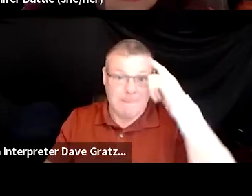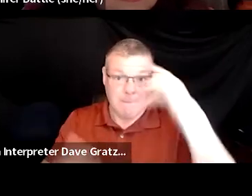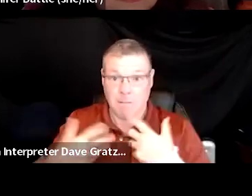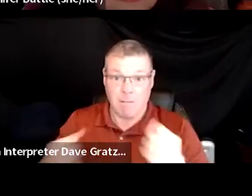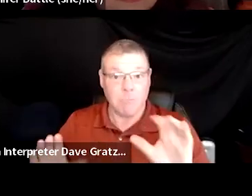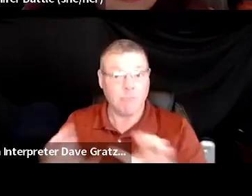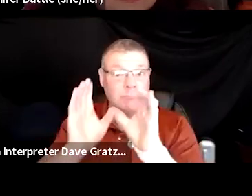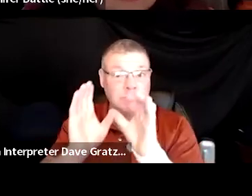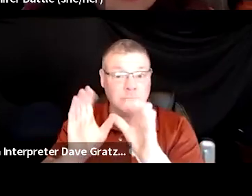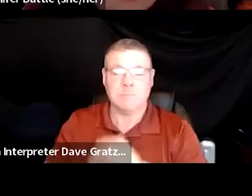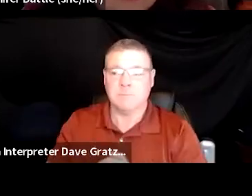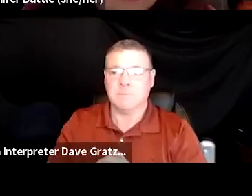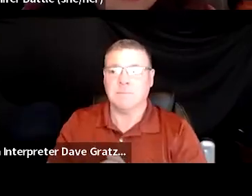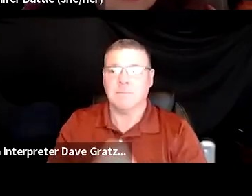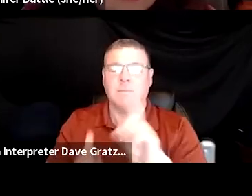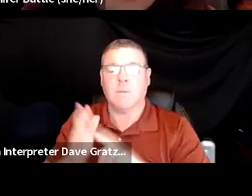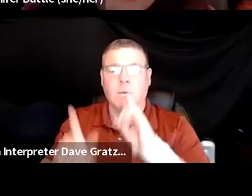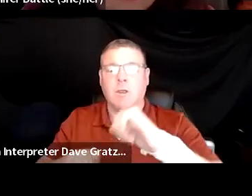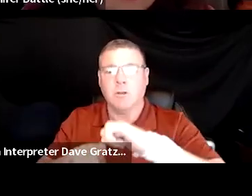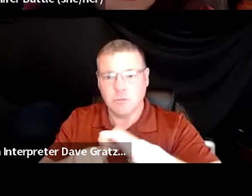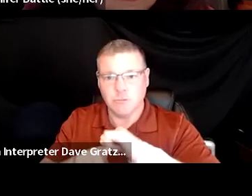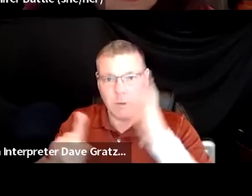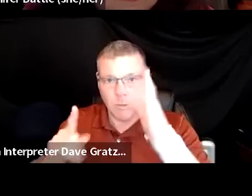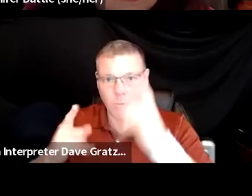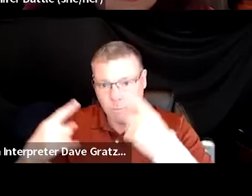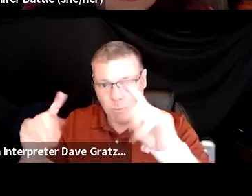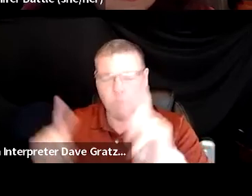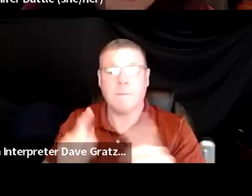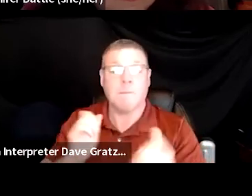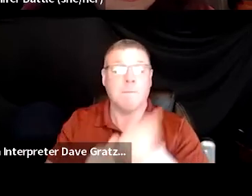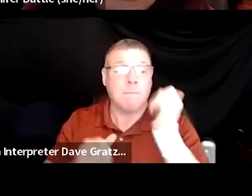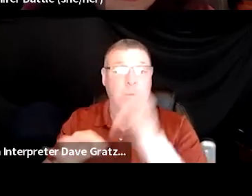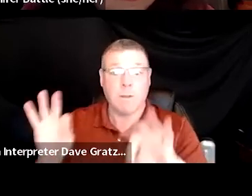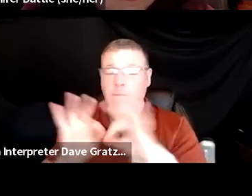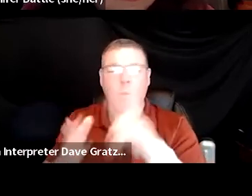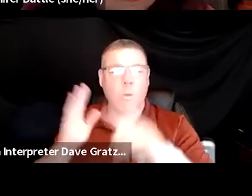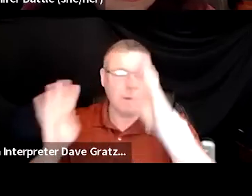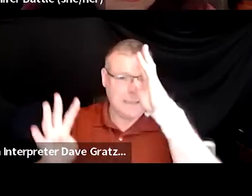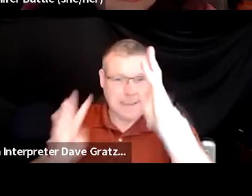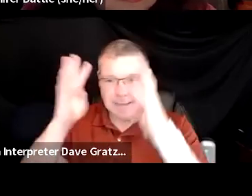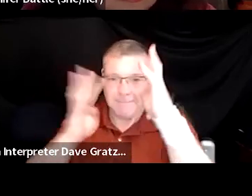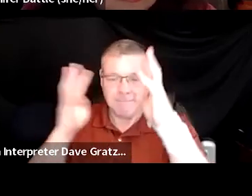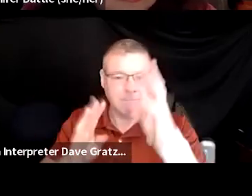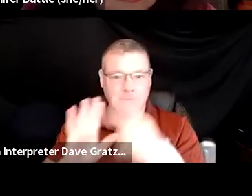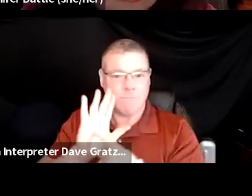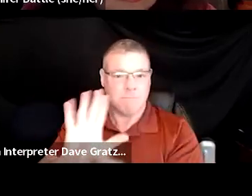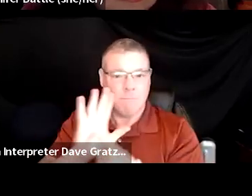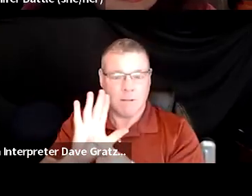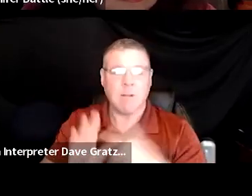And so what are some trainings that might work? But more importantly, what are some innovative models where we might be able to pair some of those folks up